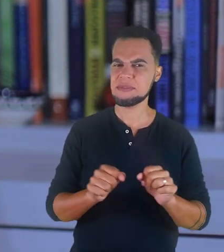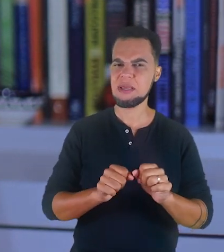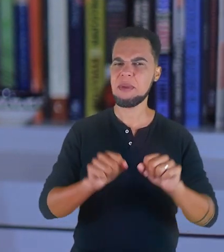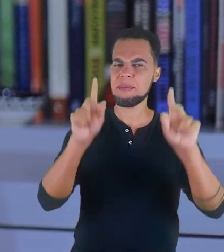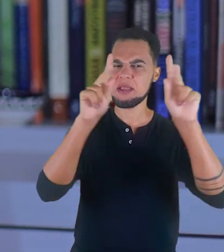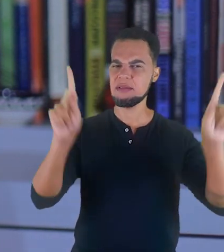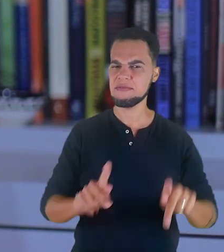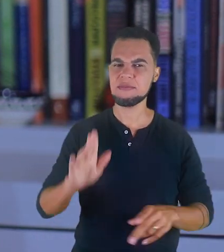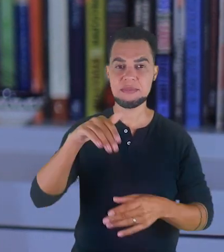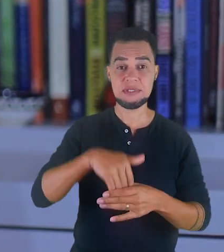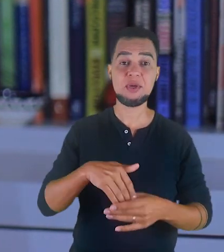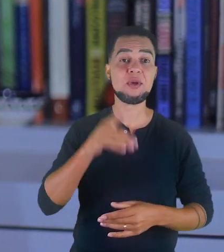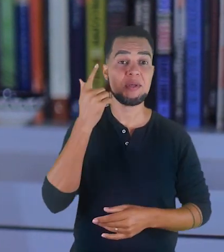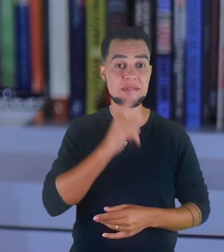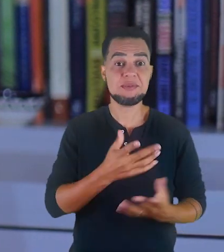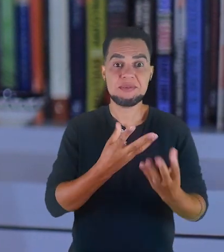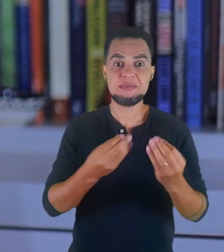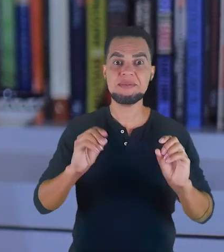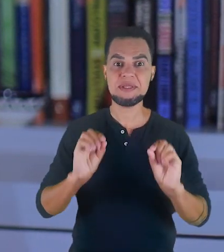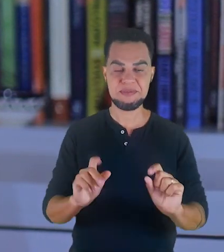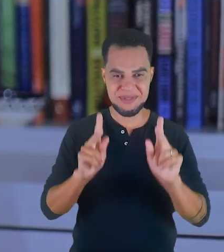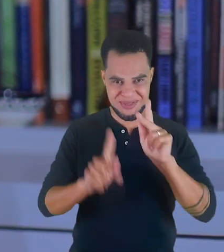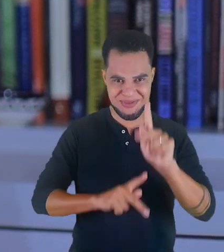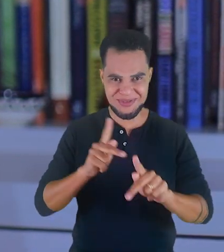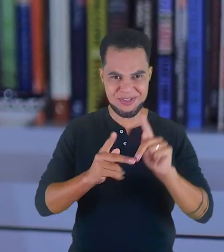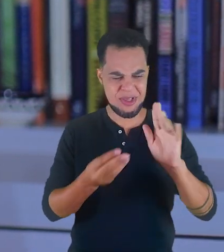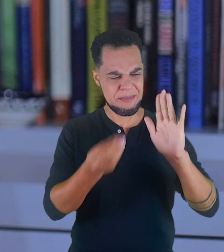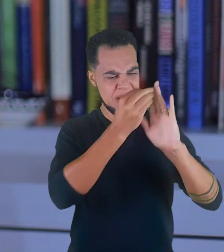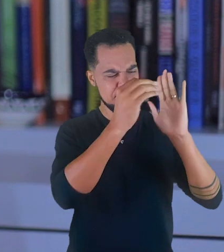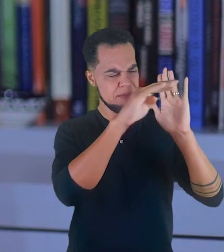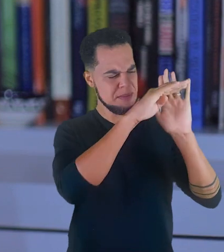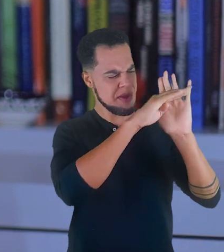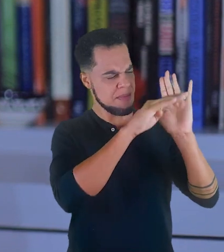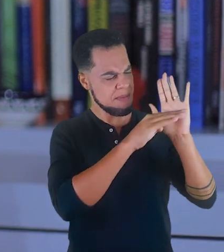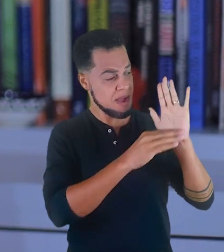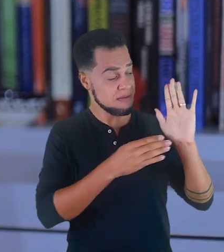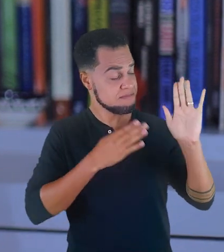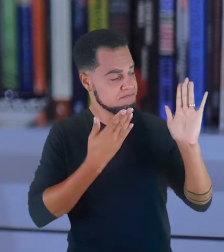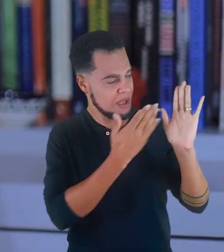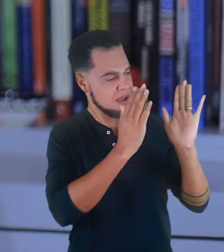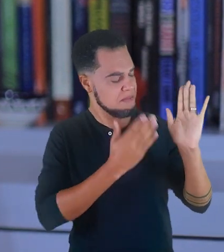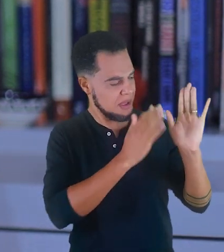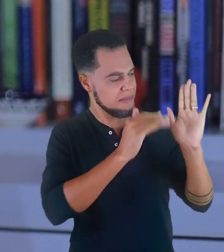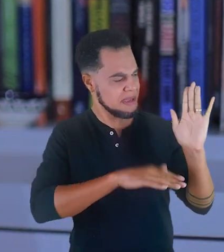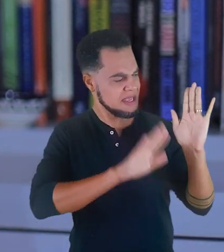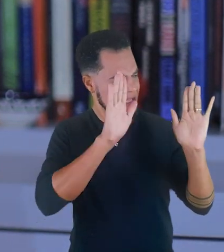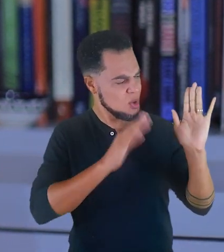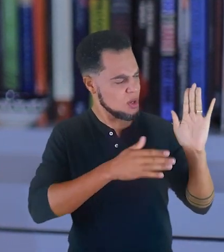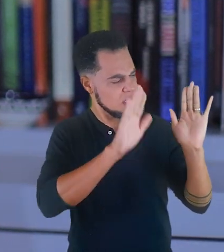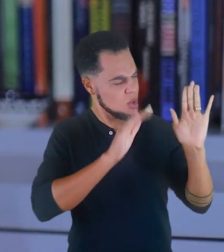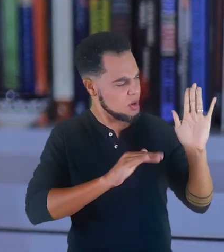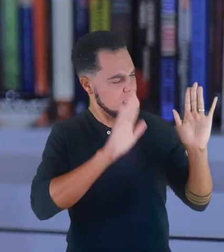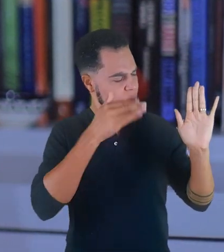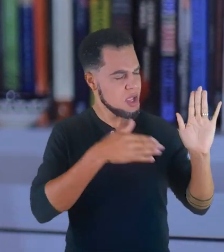We even helped many candidates on the platform getting elected,